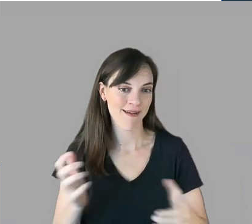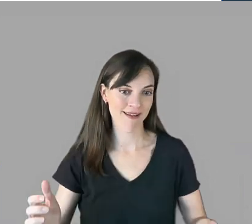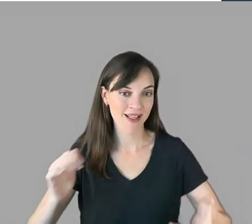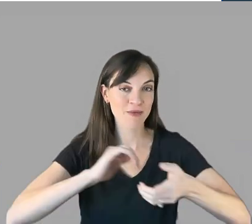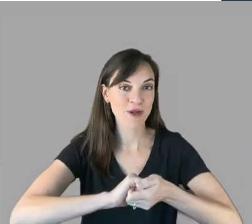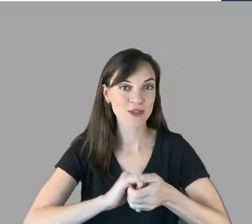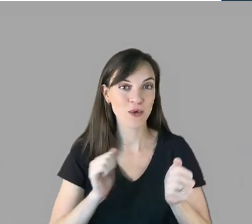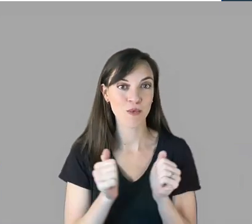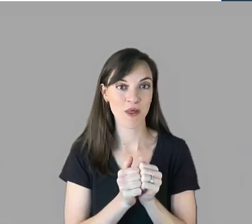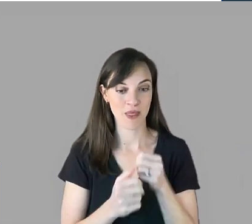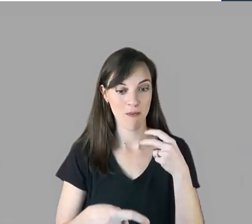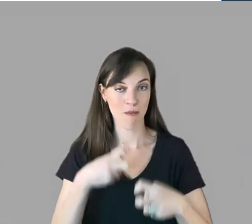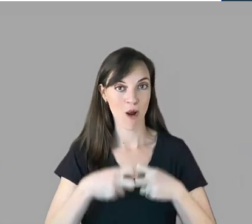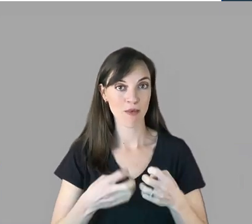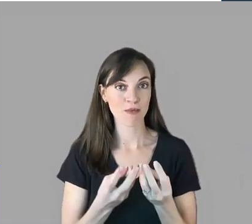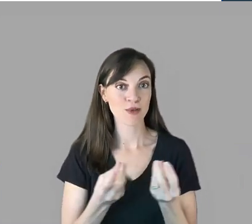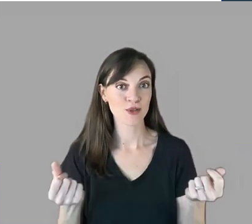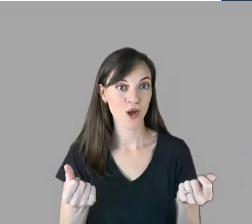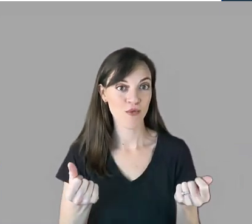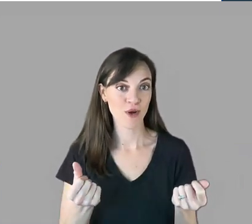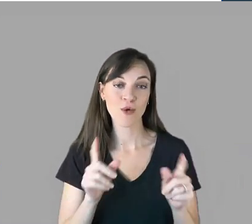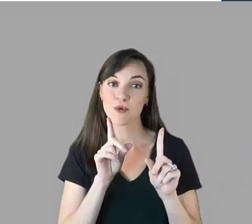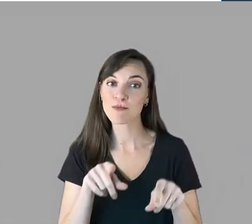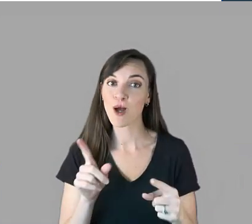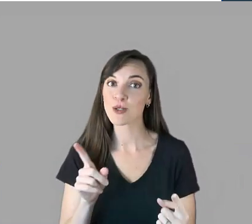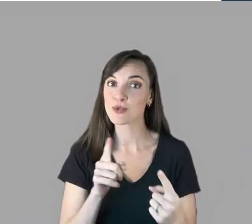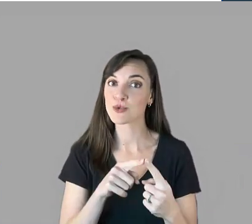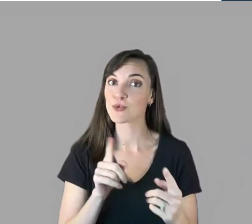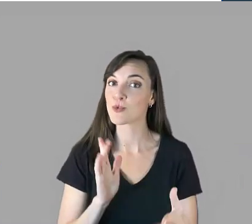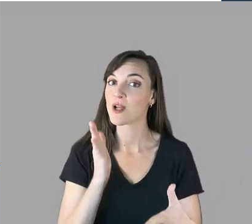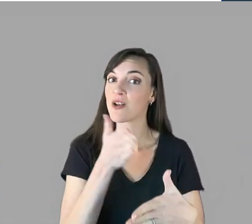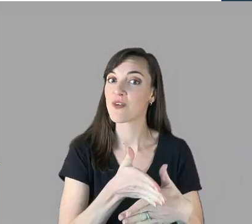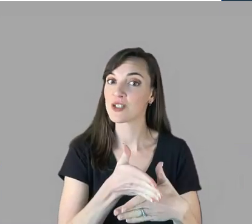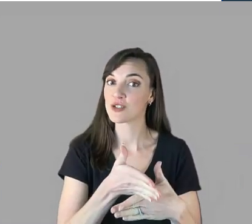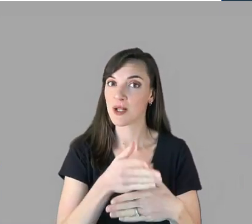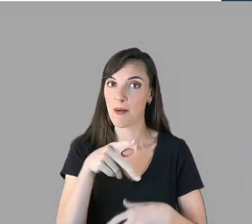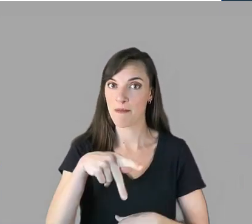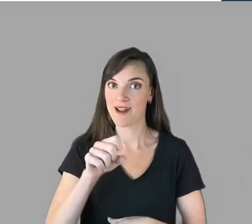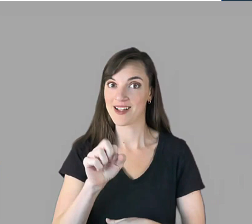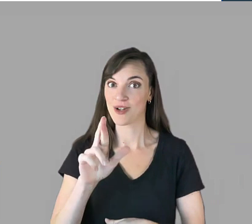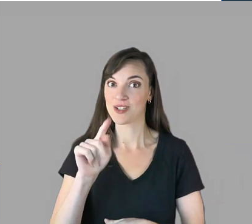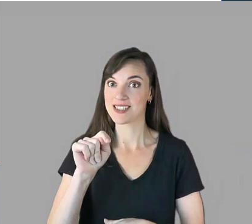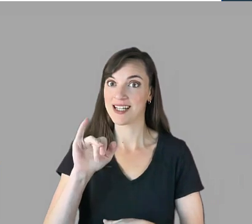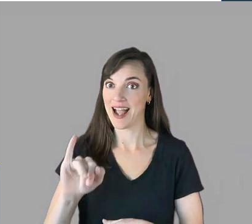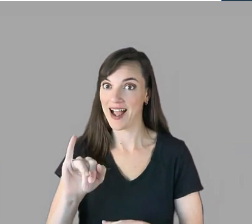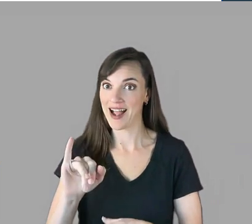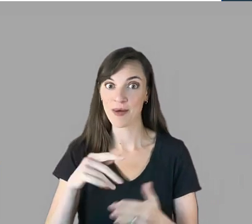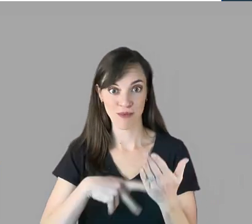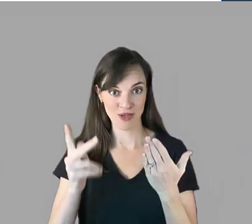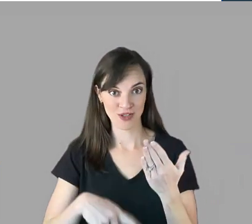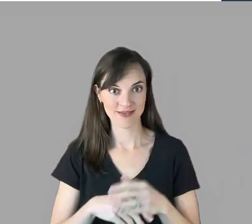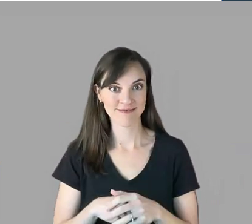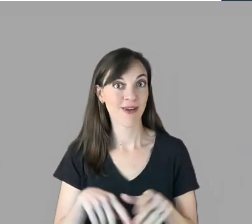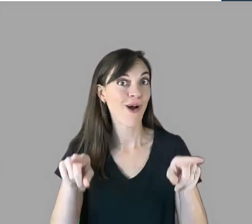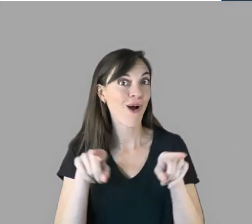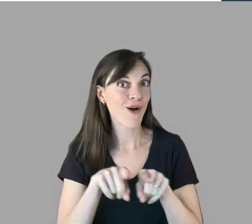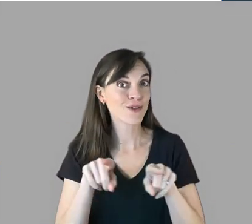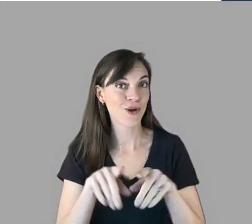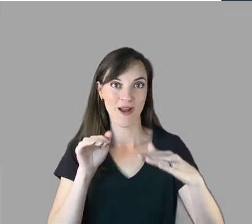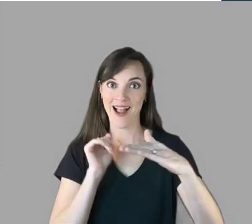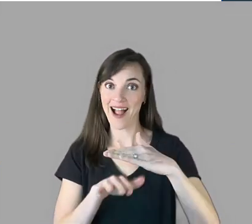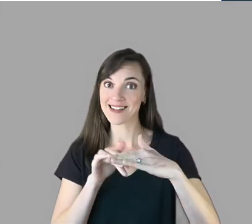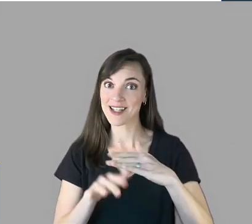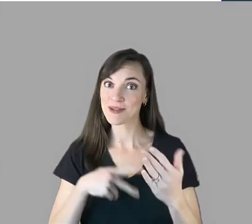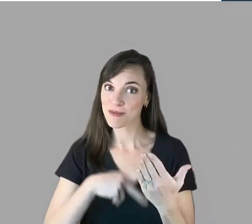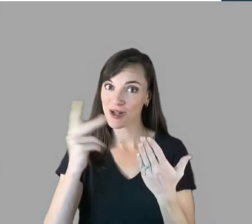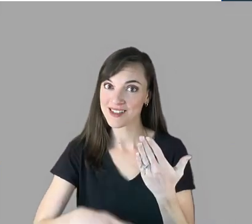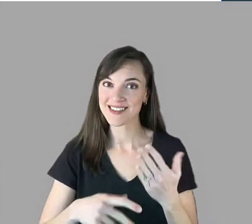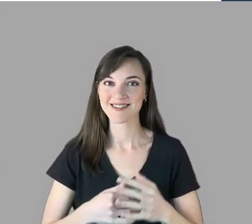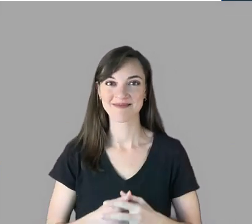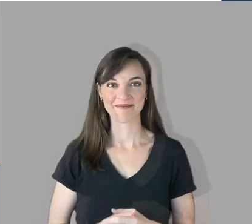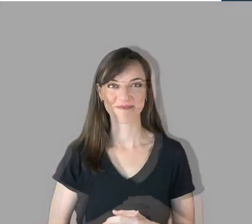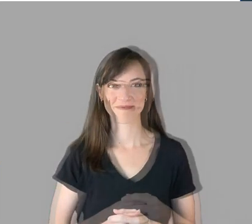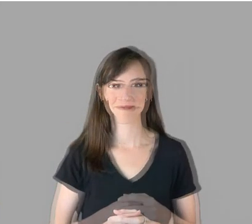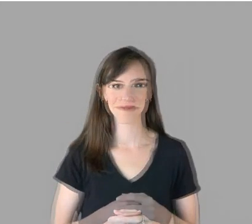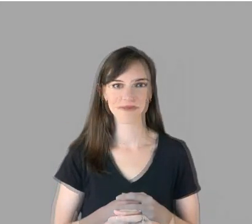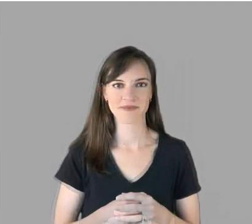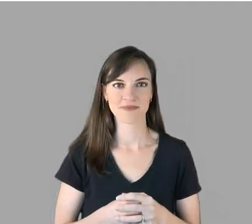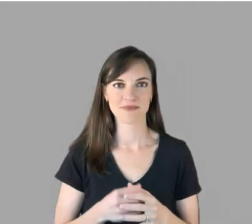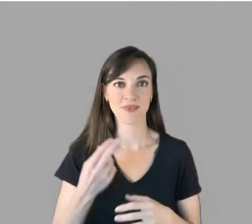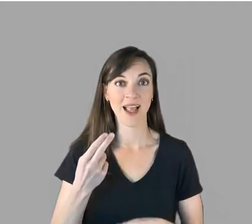collaboration with the Problem Solving Response to Intervention (PS/RtI) Project and Access Project.